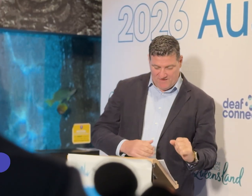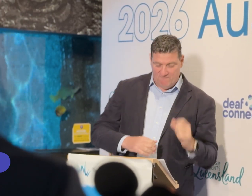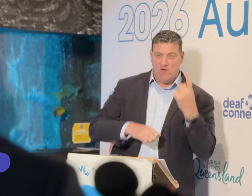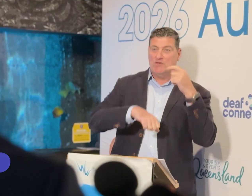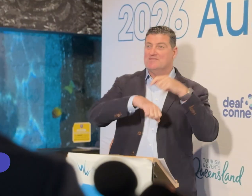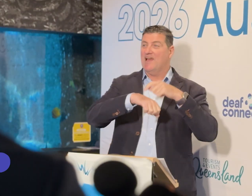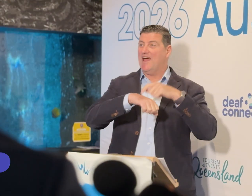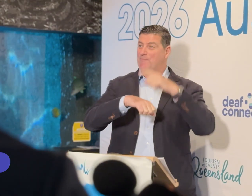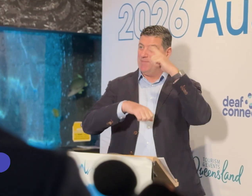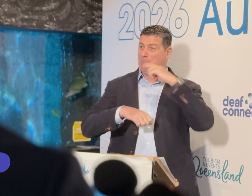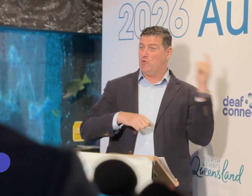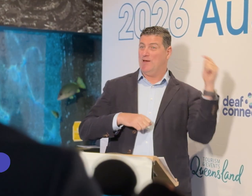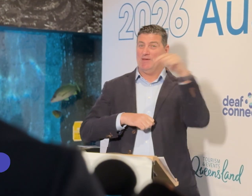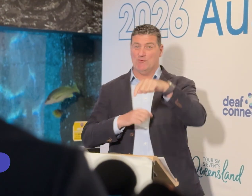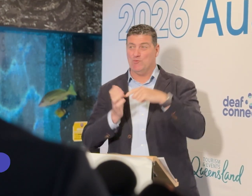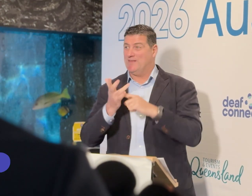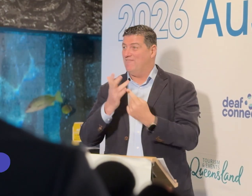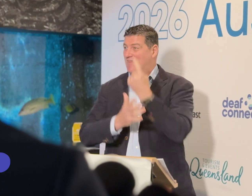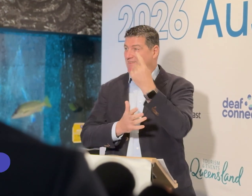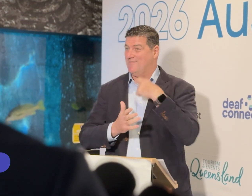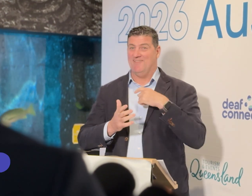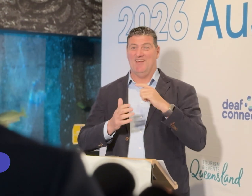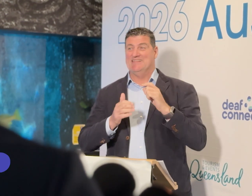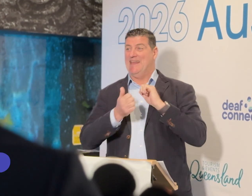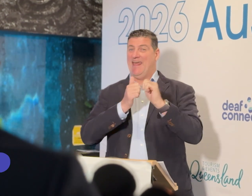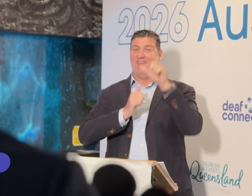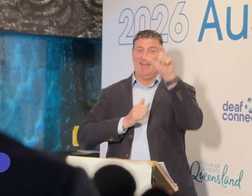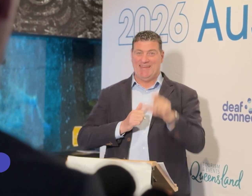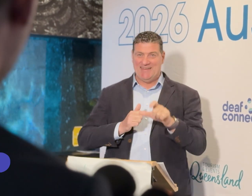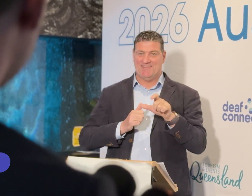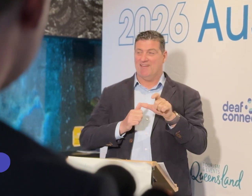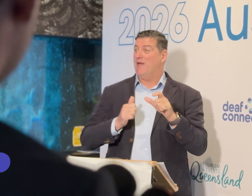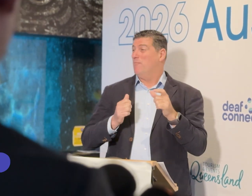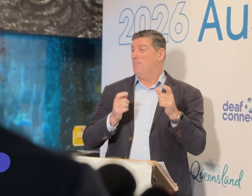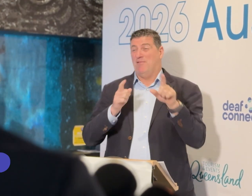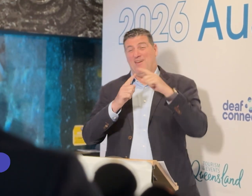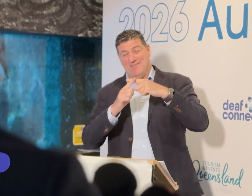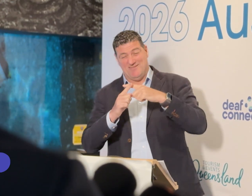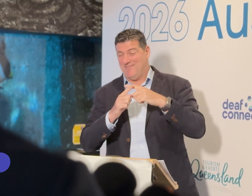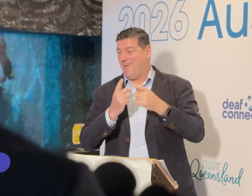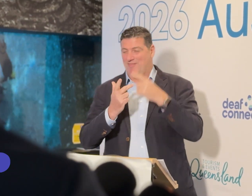From first timers coming to this event, as well as seasoned athletes like myself